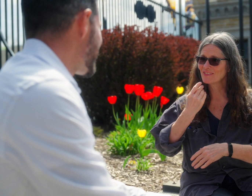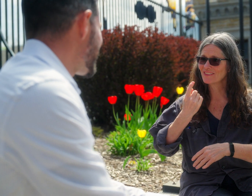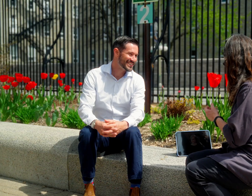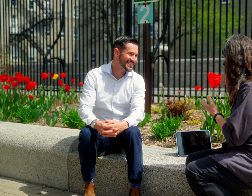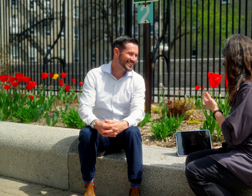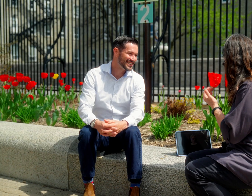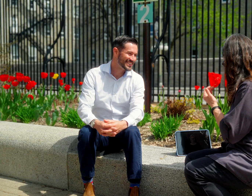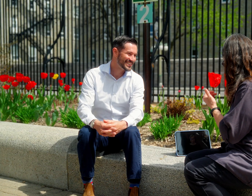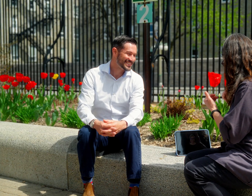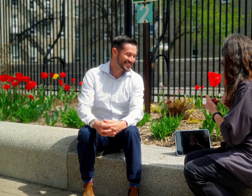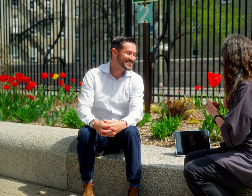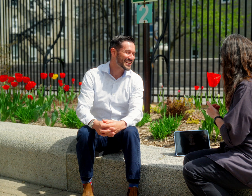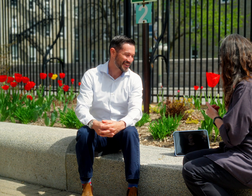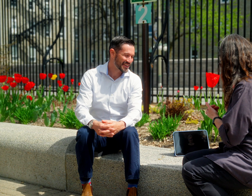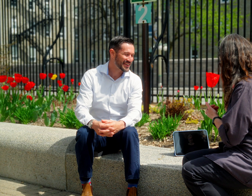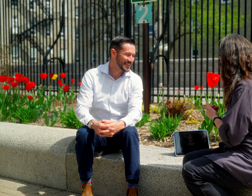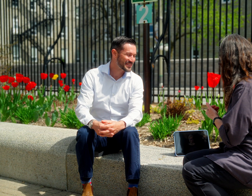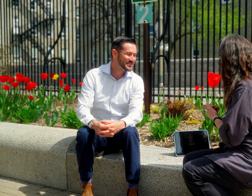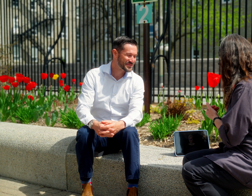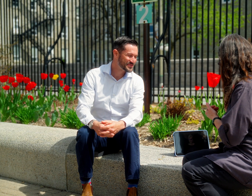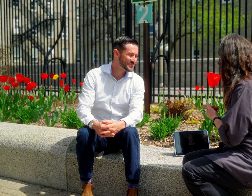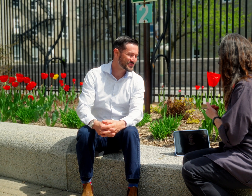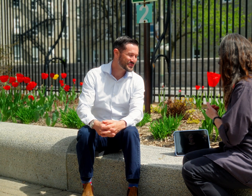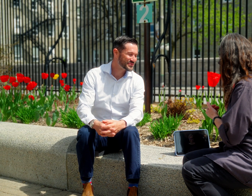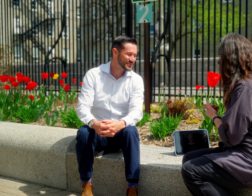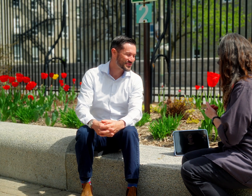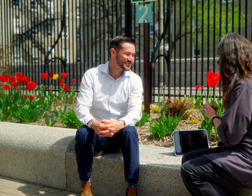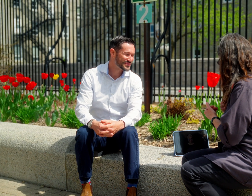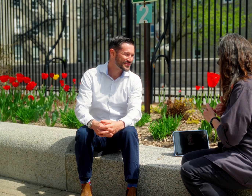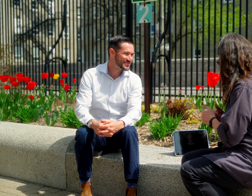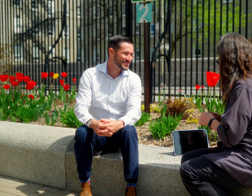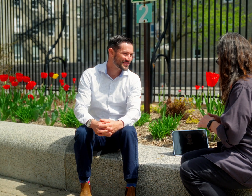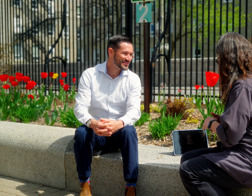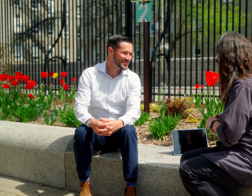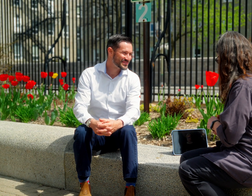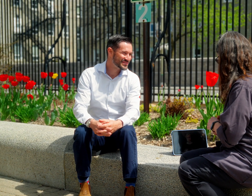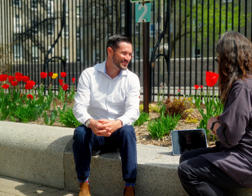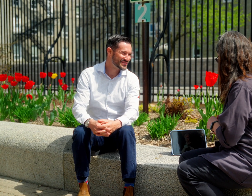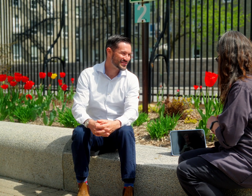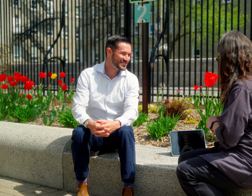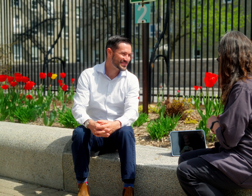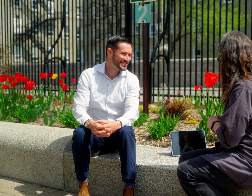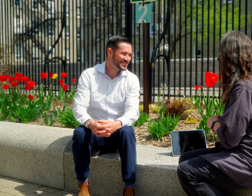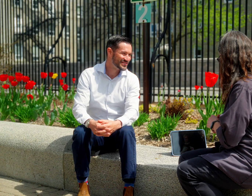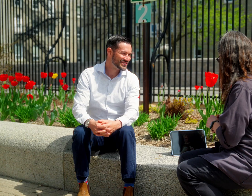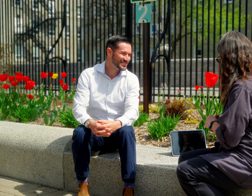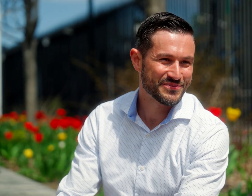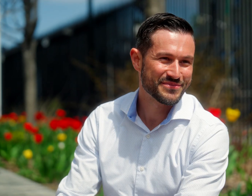recommend VRI On-Demand, especially if you're coming into a group where you've got Deaf or hard-of-hearing employees. It can be a little bit nervous in